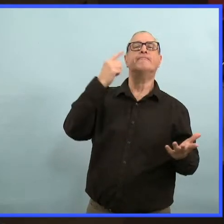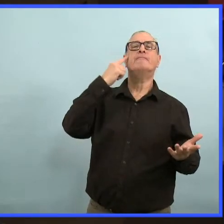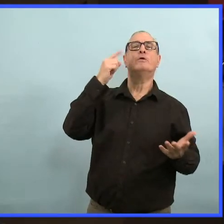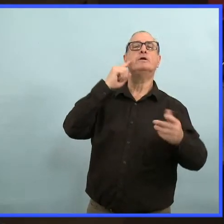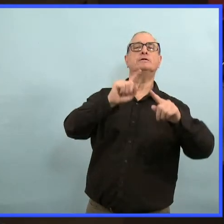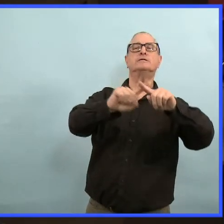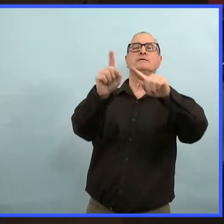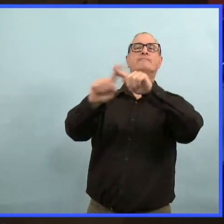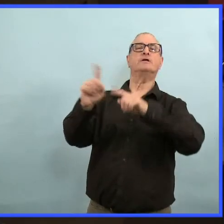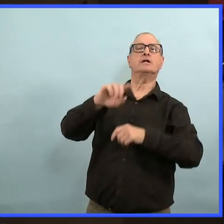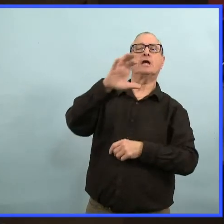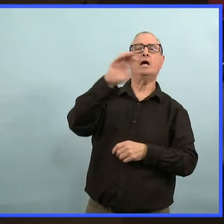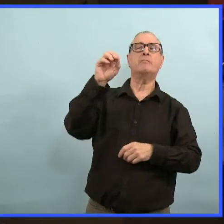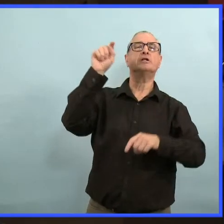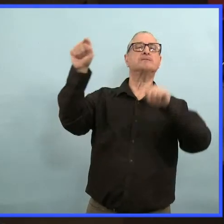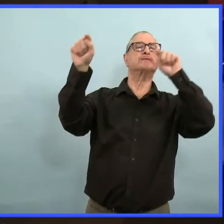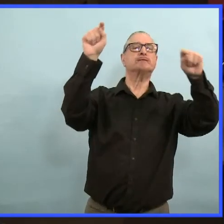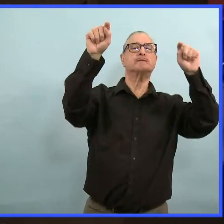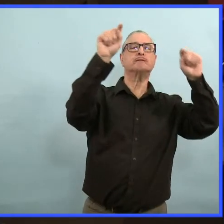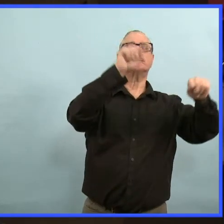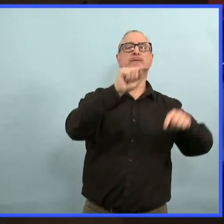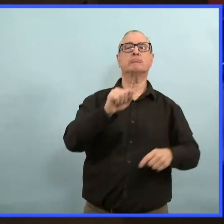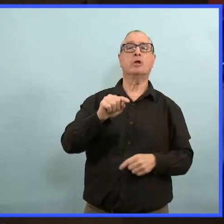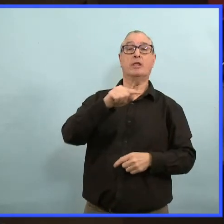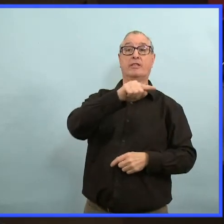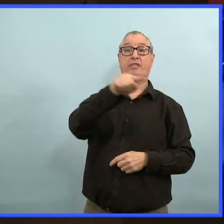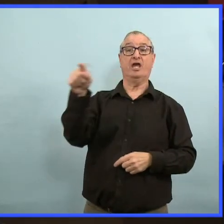i mean every company is going to have its own set of rules but are you still